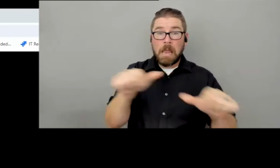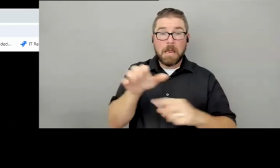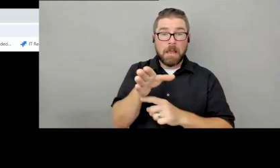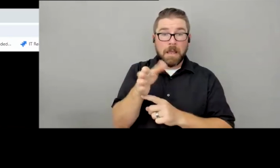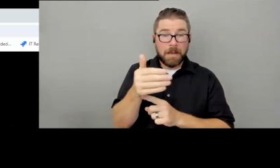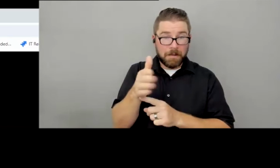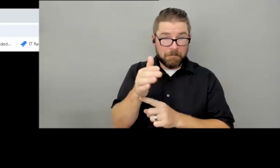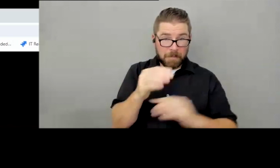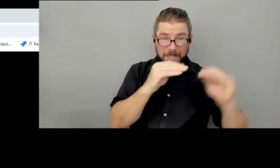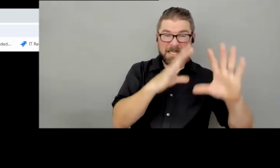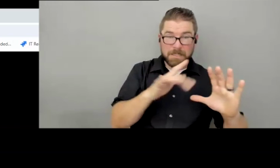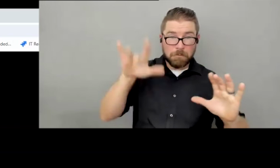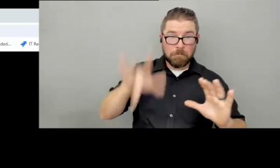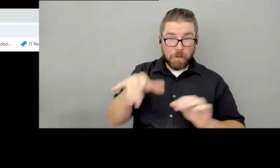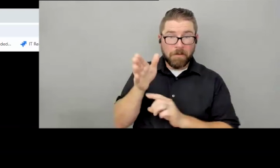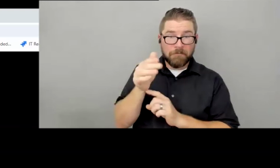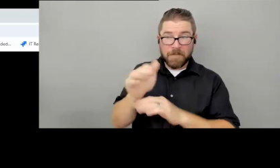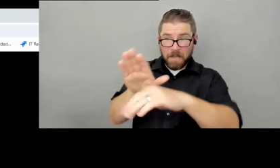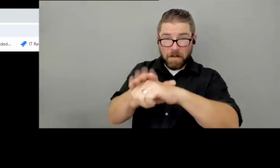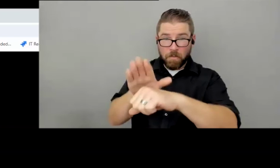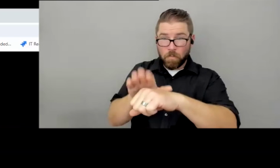they receive a notification of the result.